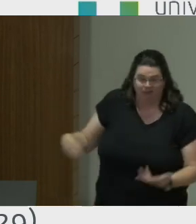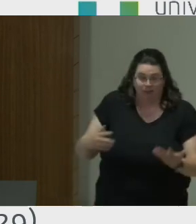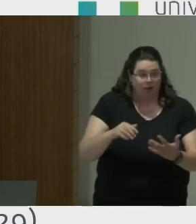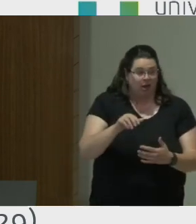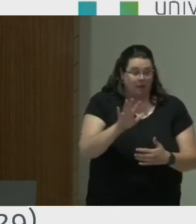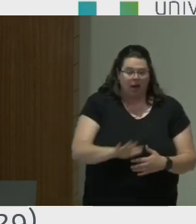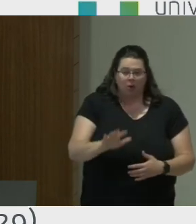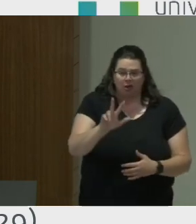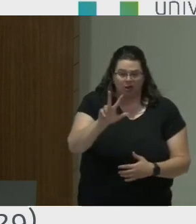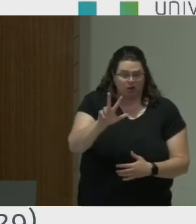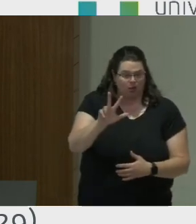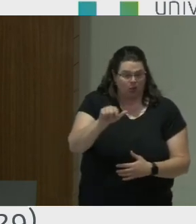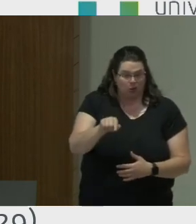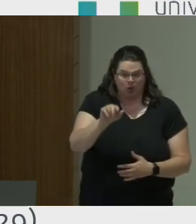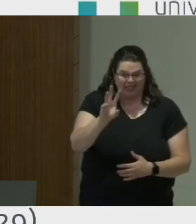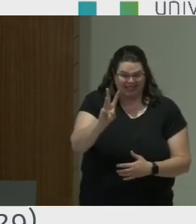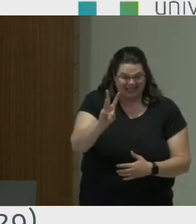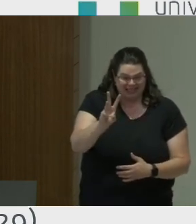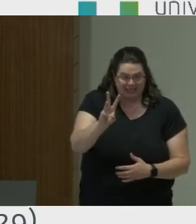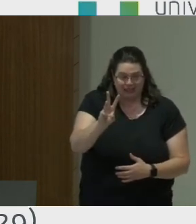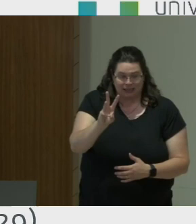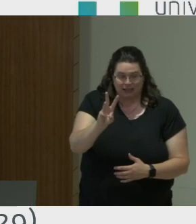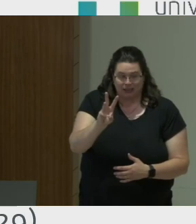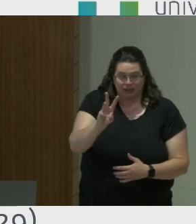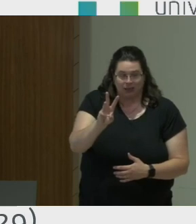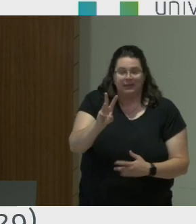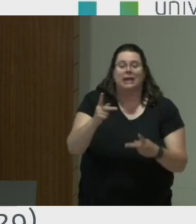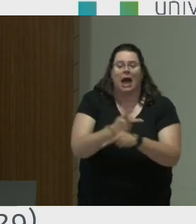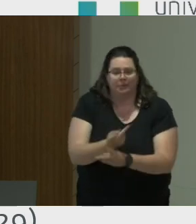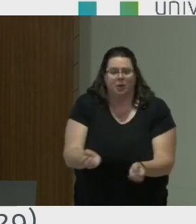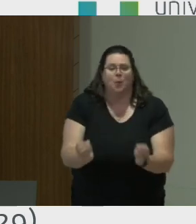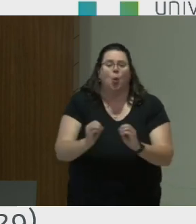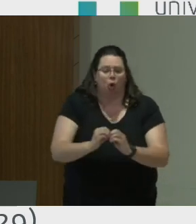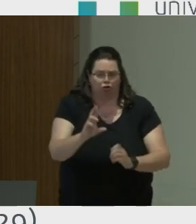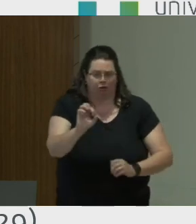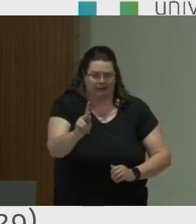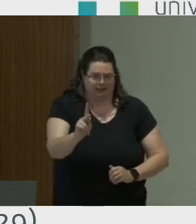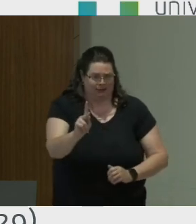there's a 3.6 fold increase of risk for that population